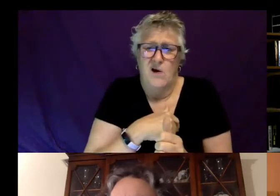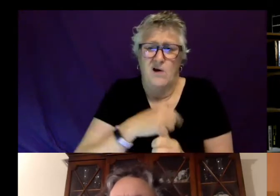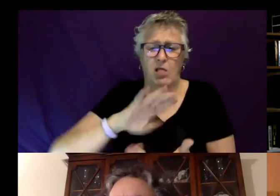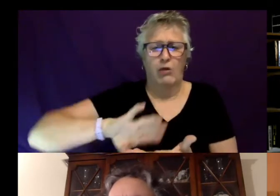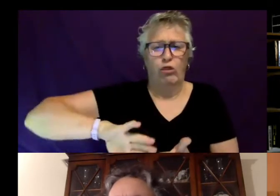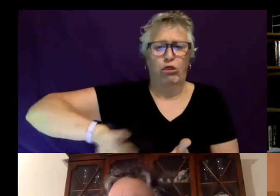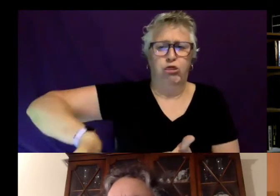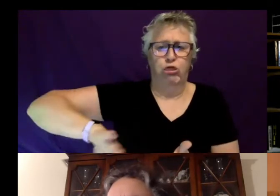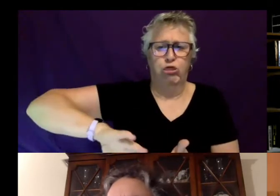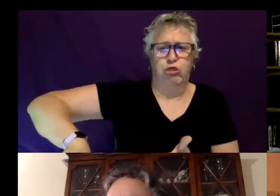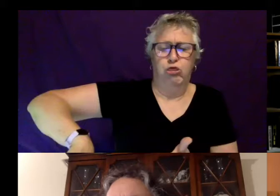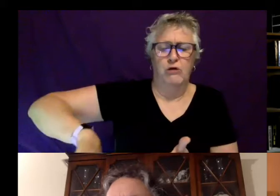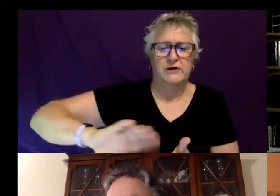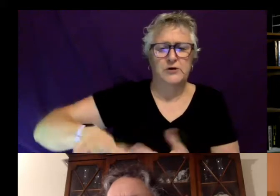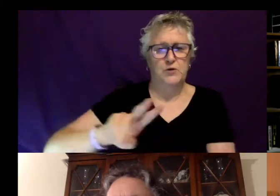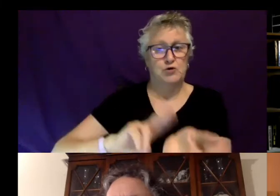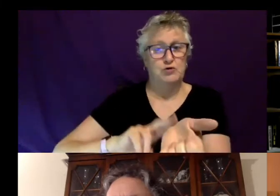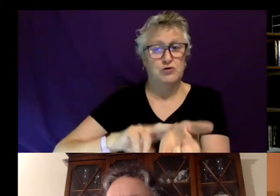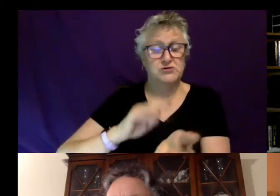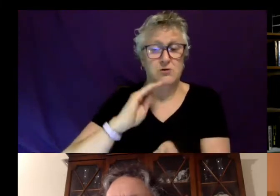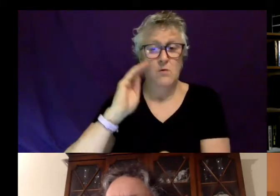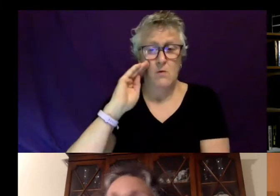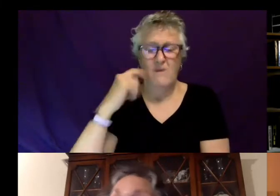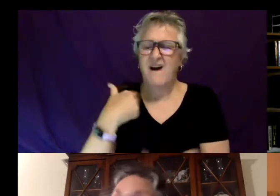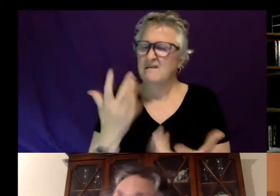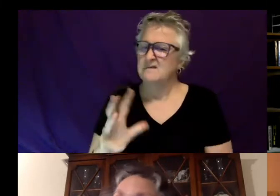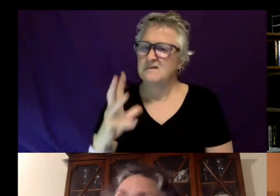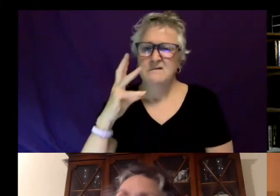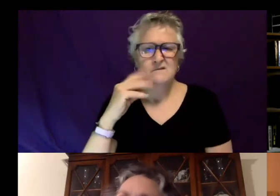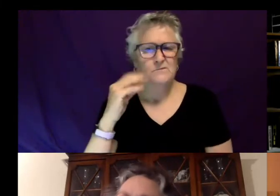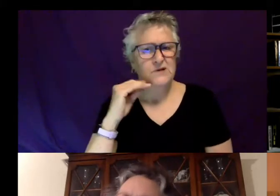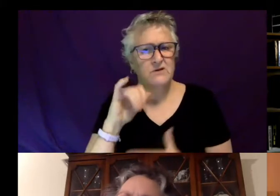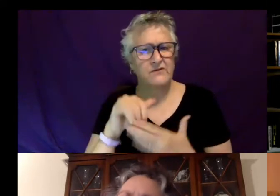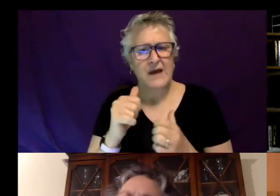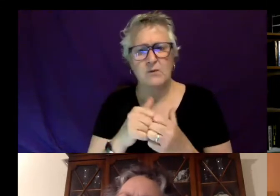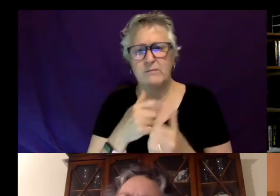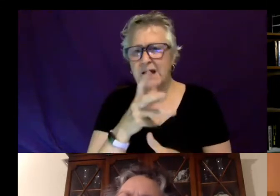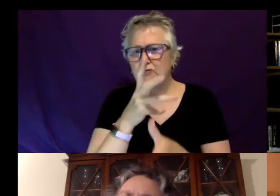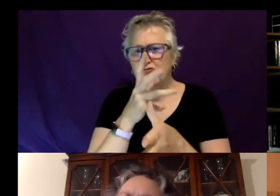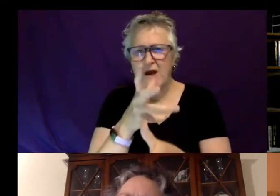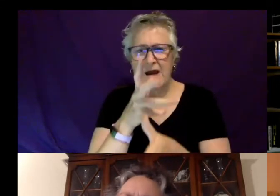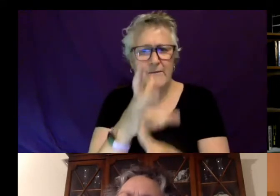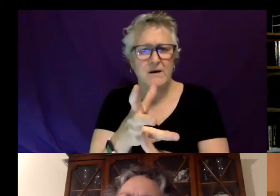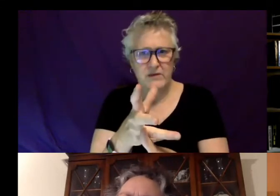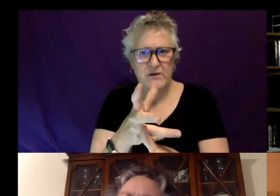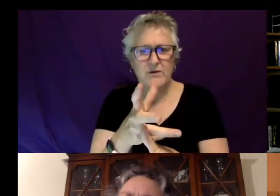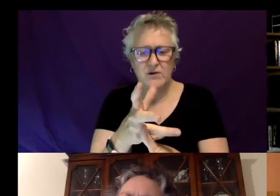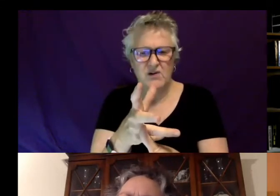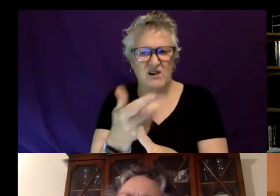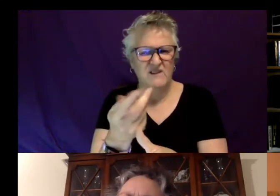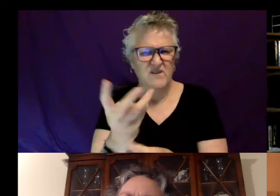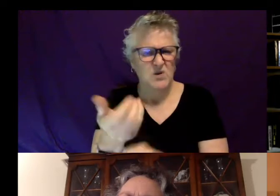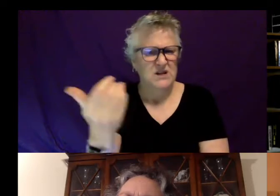I had gone through this with my grandmother a few years before I made that piece, and the nursing homes were just such